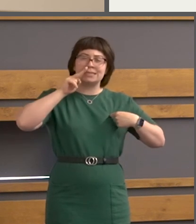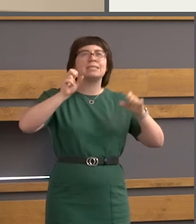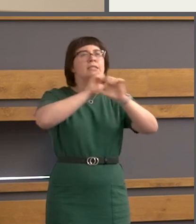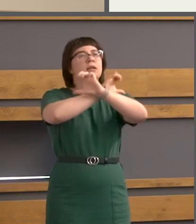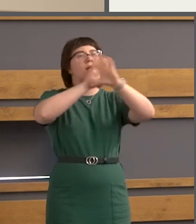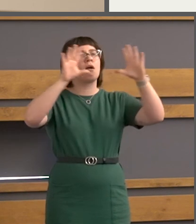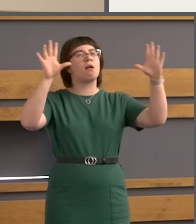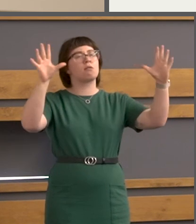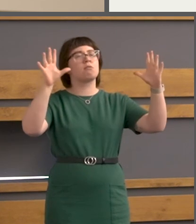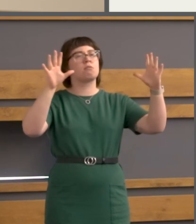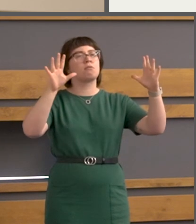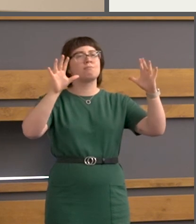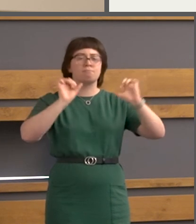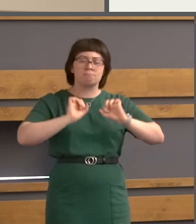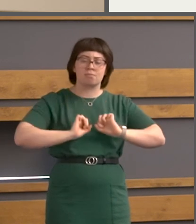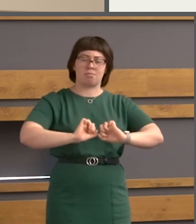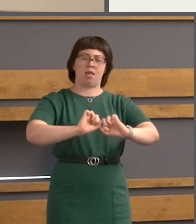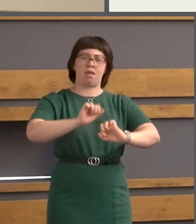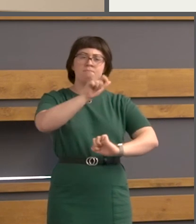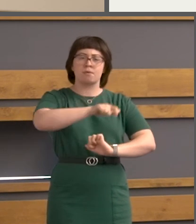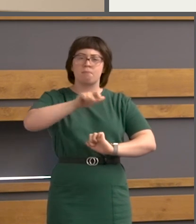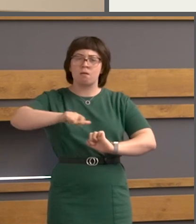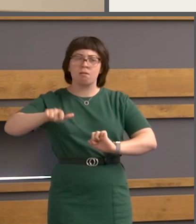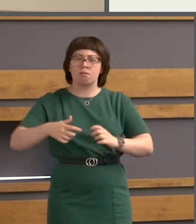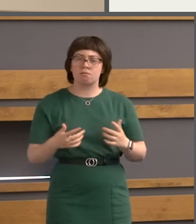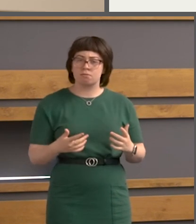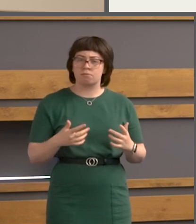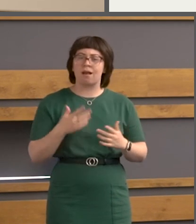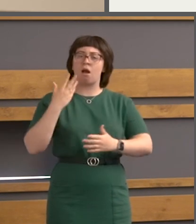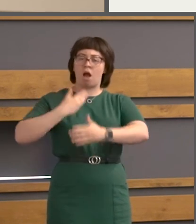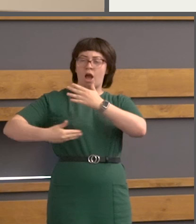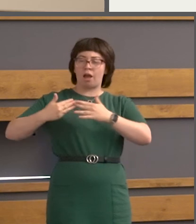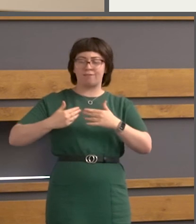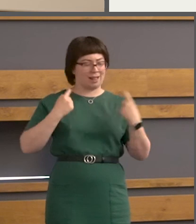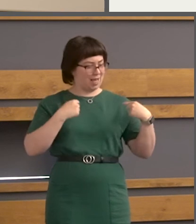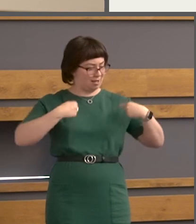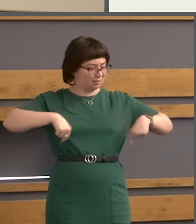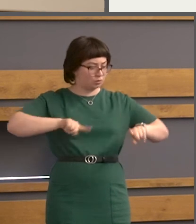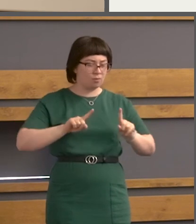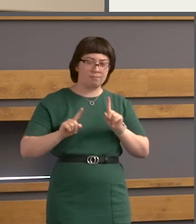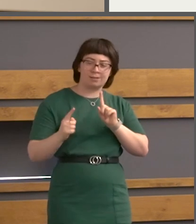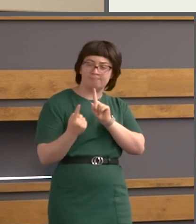see and imagine those people. And archives are a way of letting us get closer to those people.